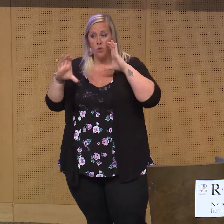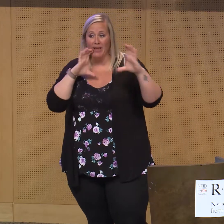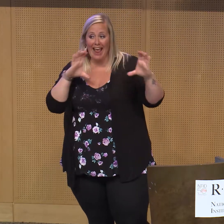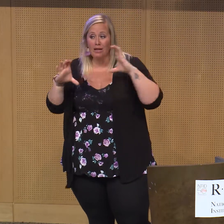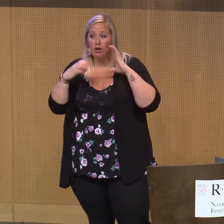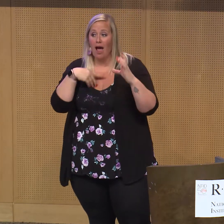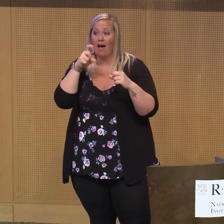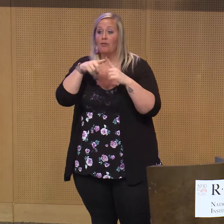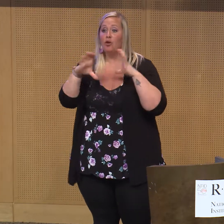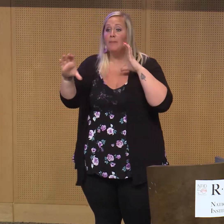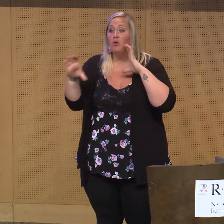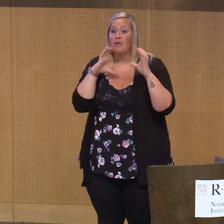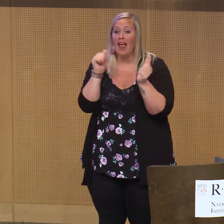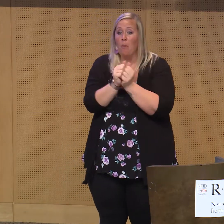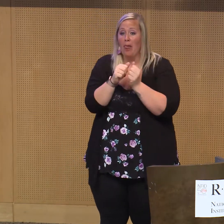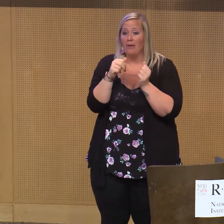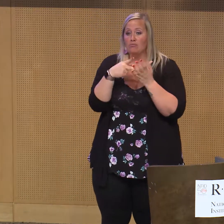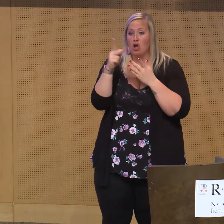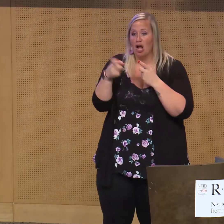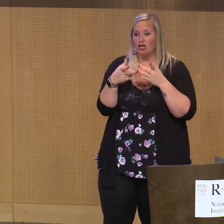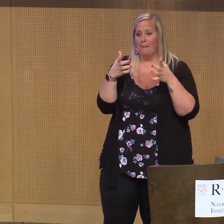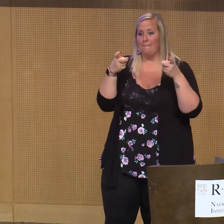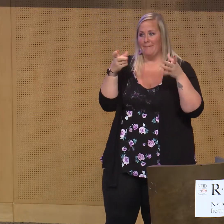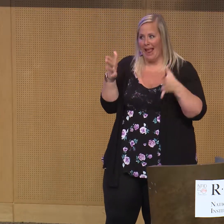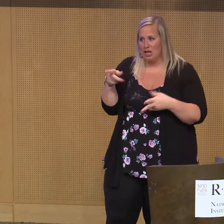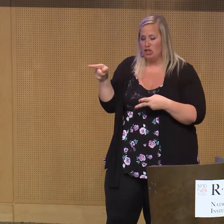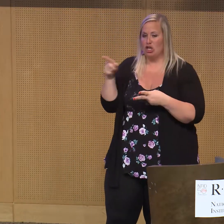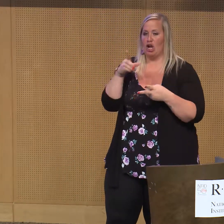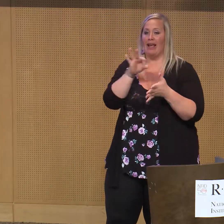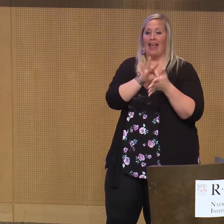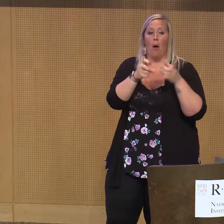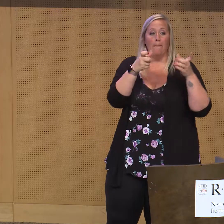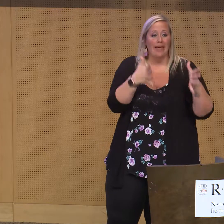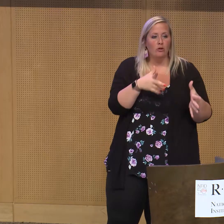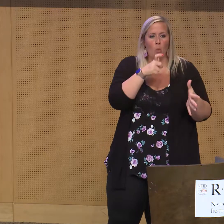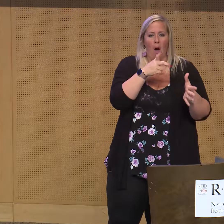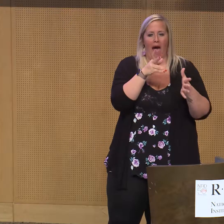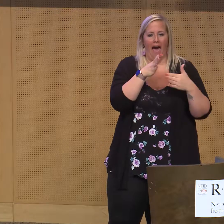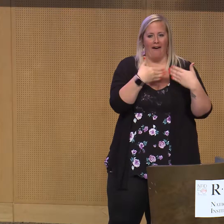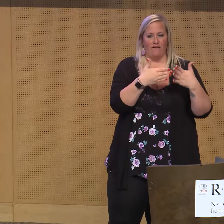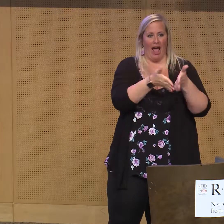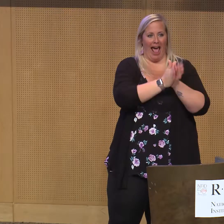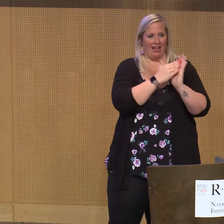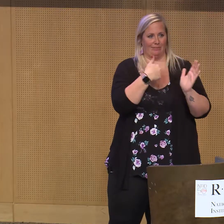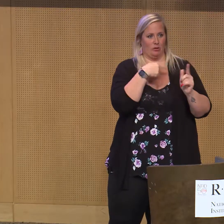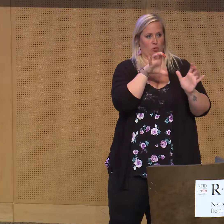and it's important to learn how to communicate. I have to be able to communicate with project managers,